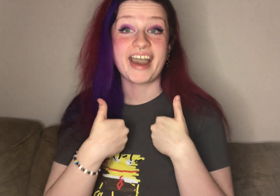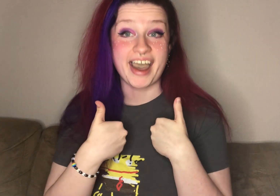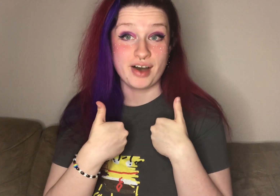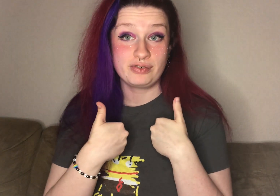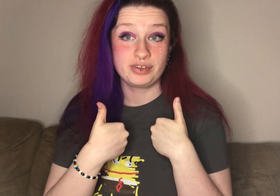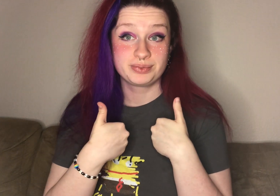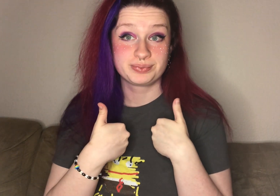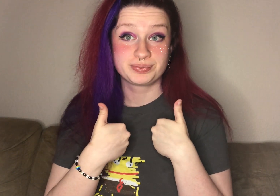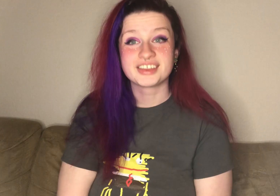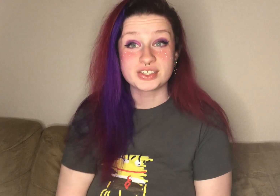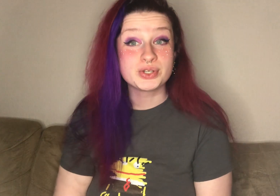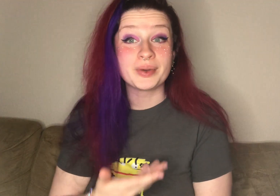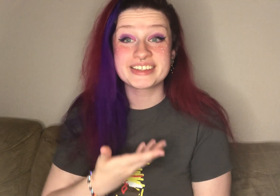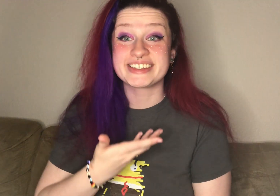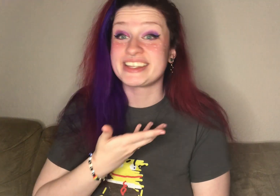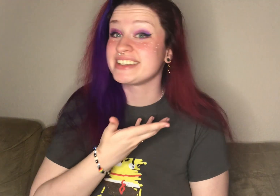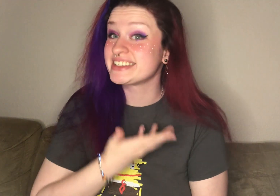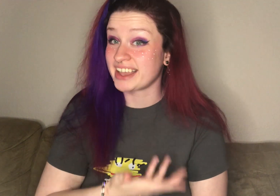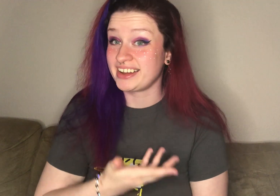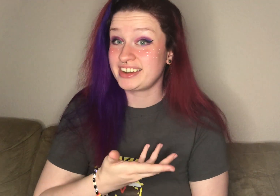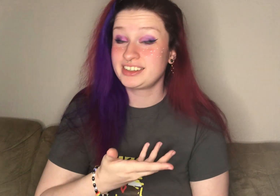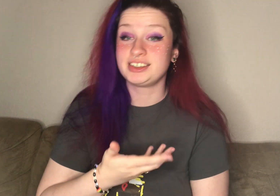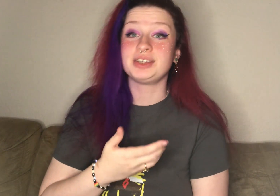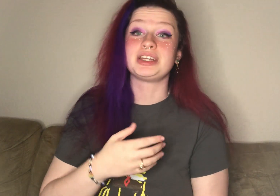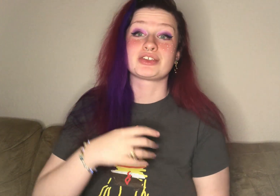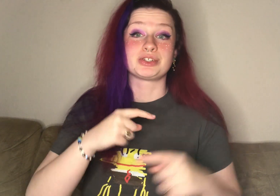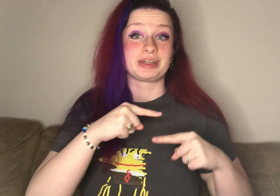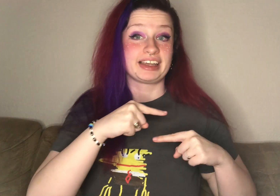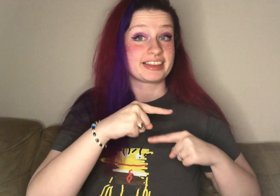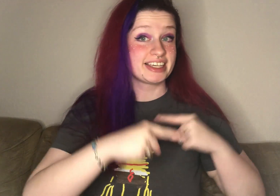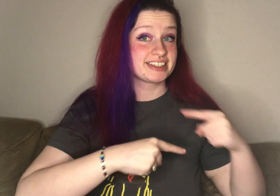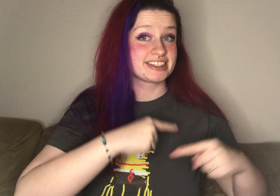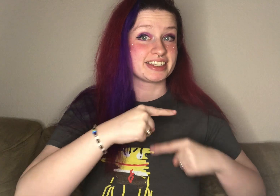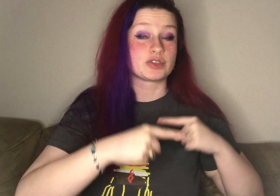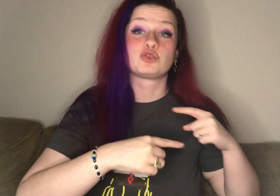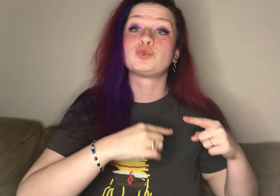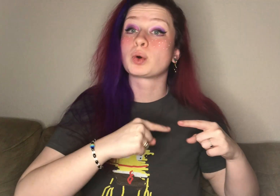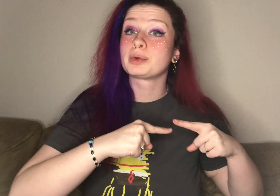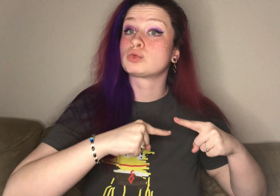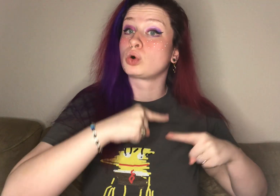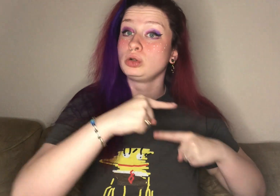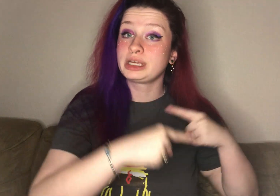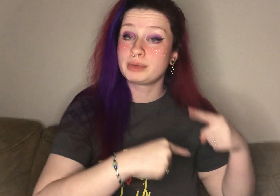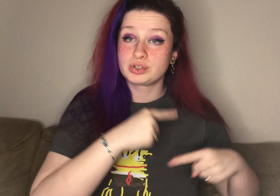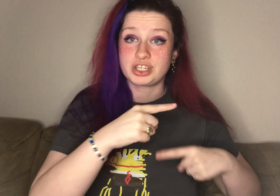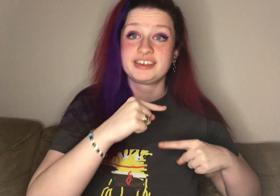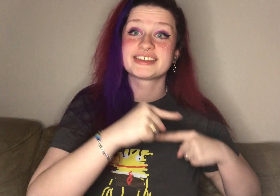have the two ways to say sign you can either do it like this it's a forward rolling motion